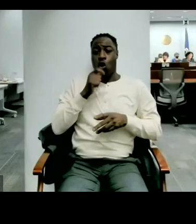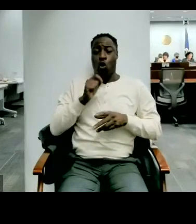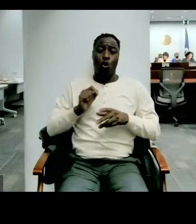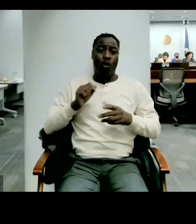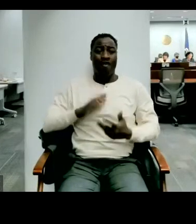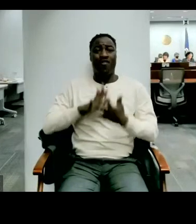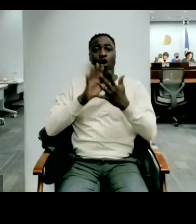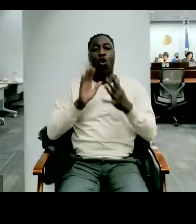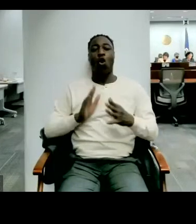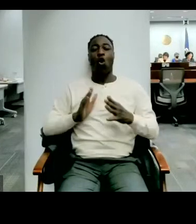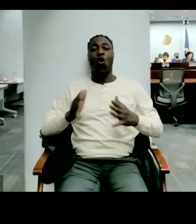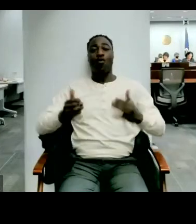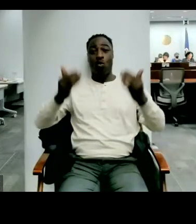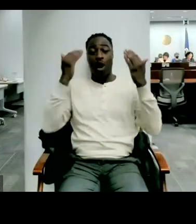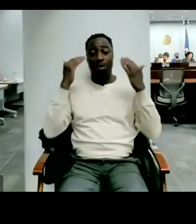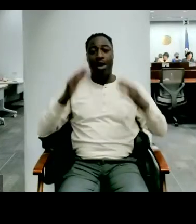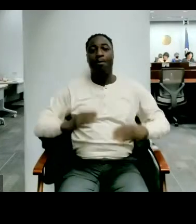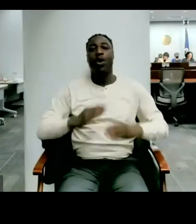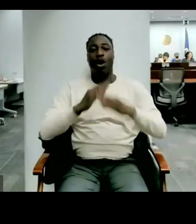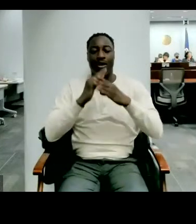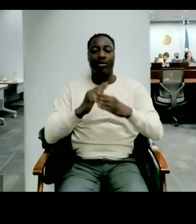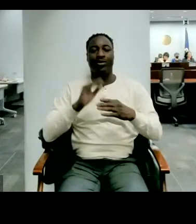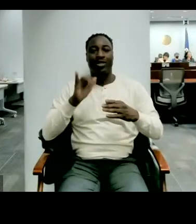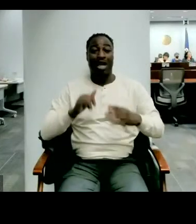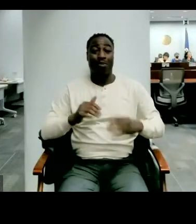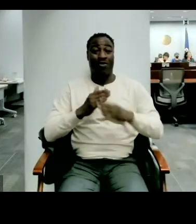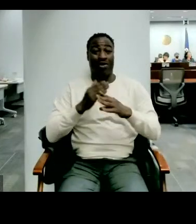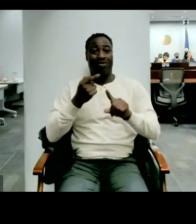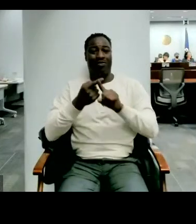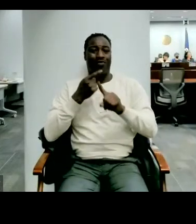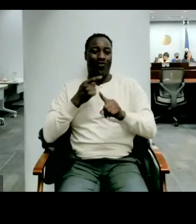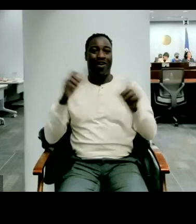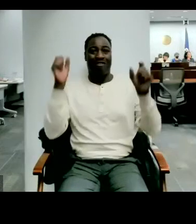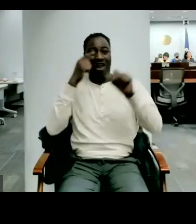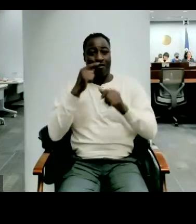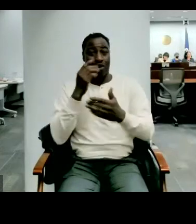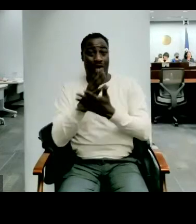that prevent 24E78 from enforcing rights and accessing relief for workplace discrimination.